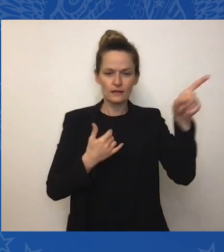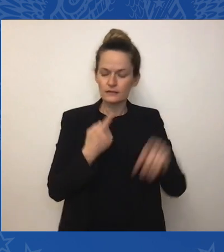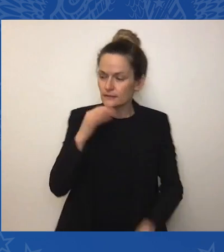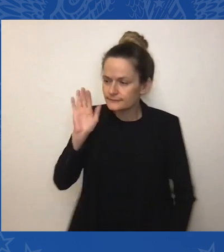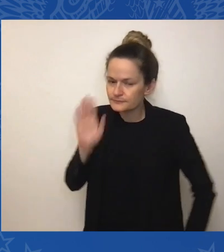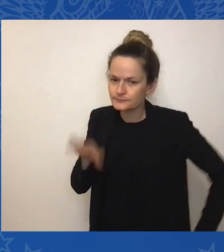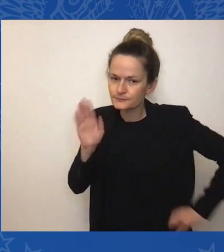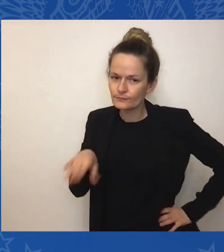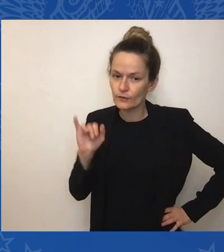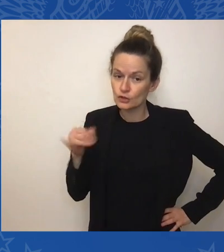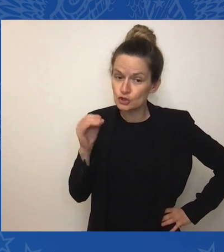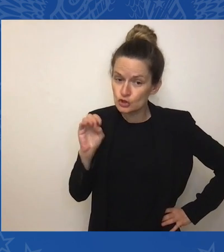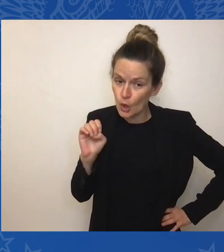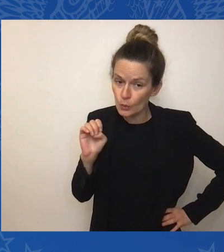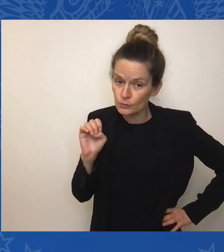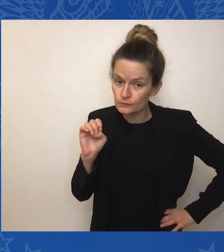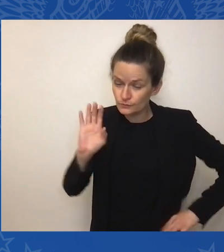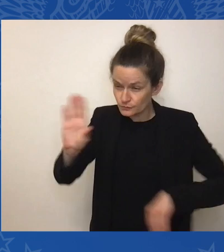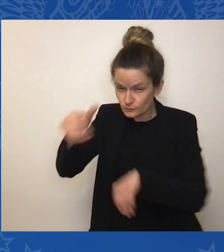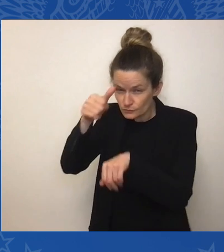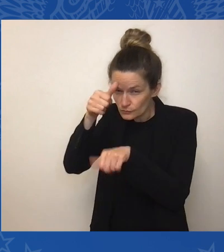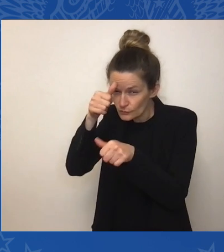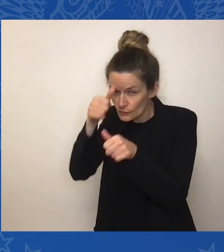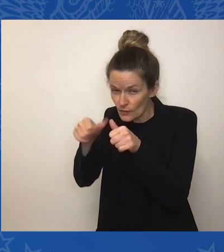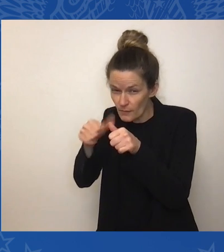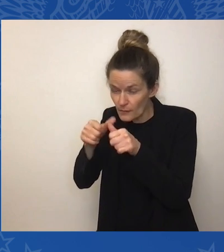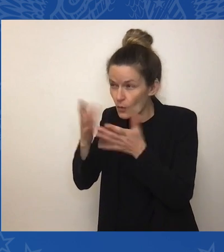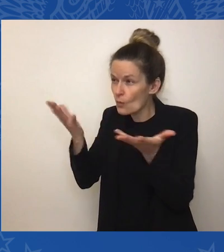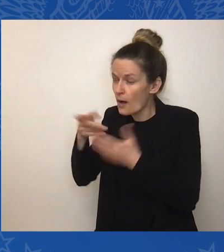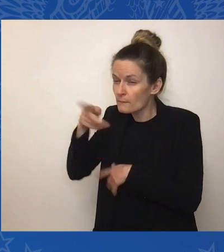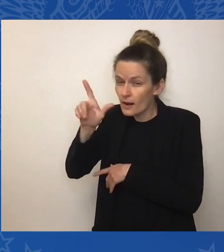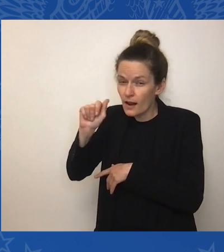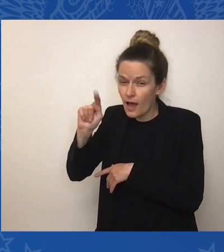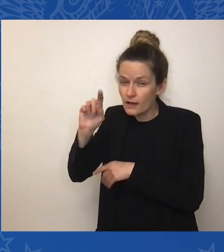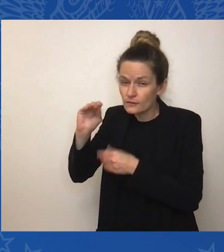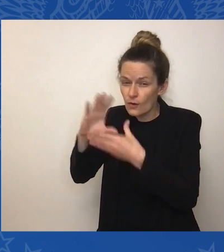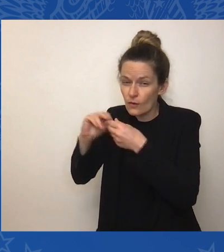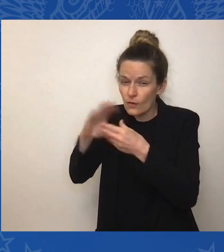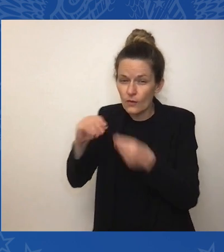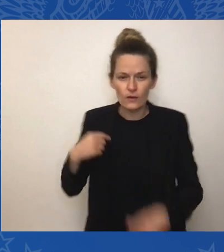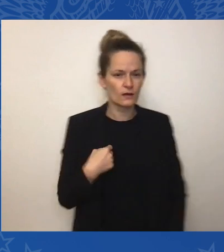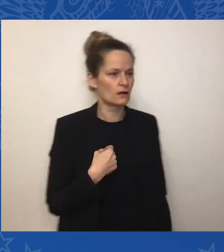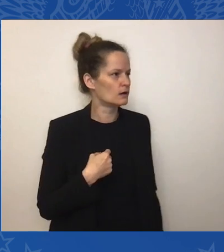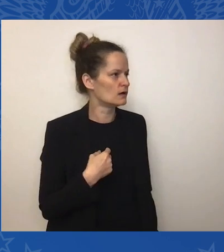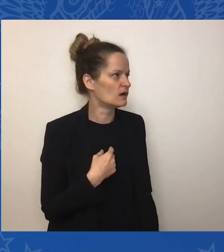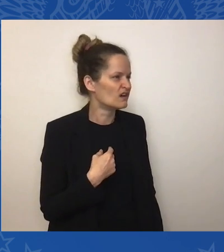I'm thinking, "What the hell did Plato say?" And he paraphrased it.